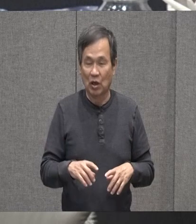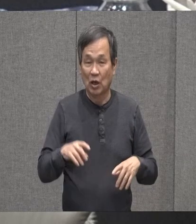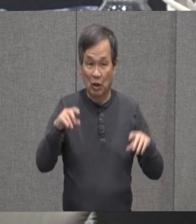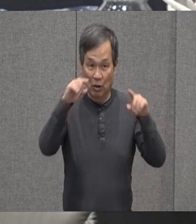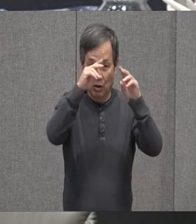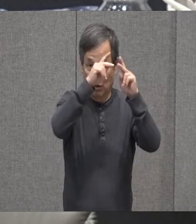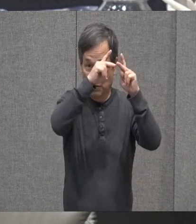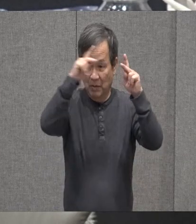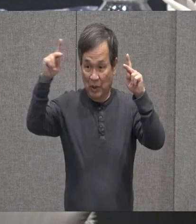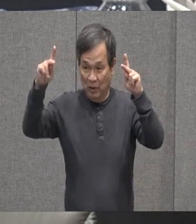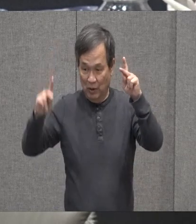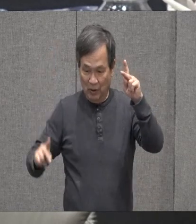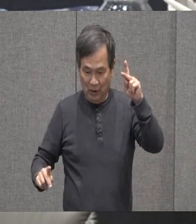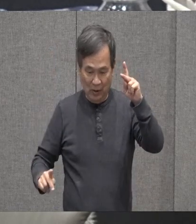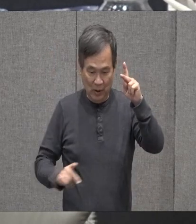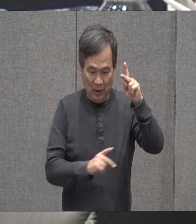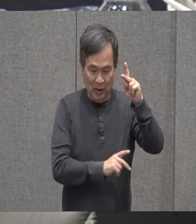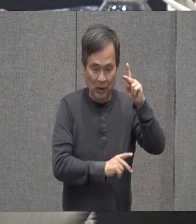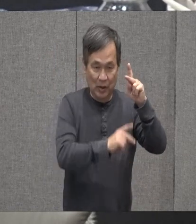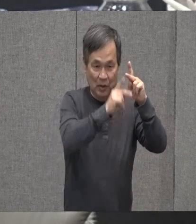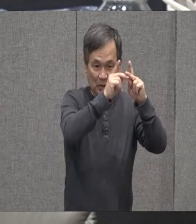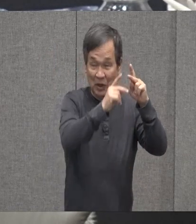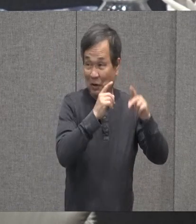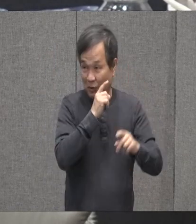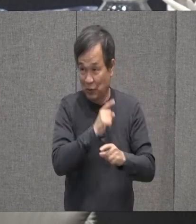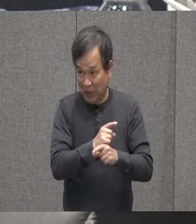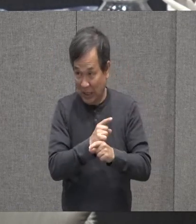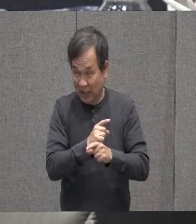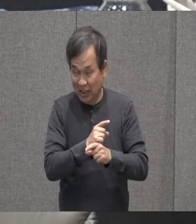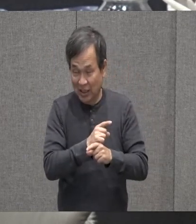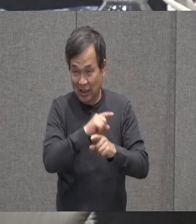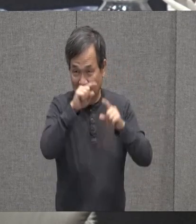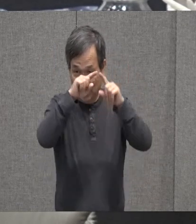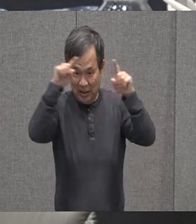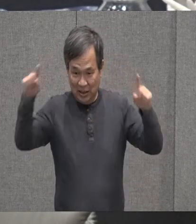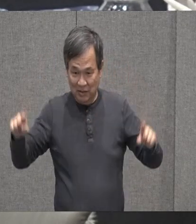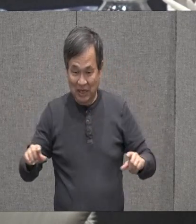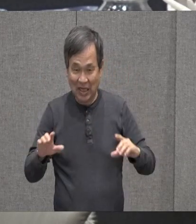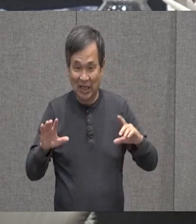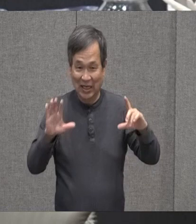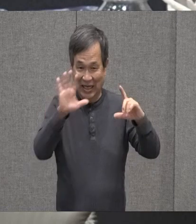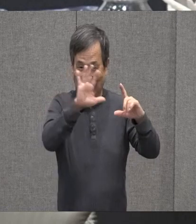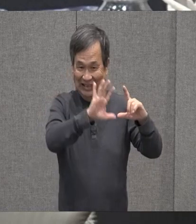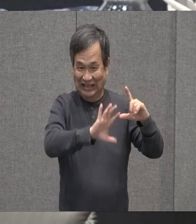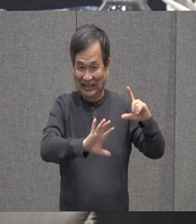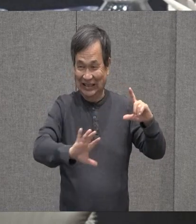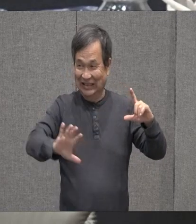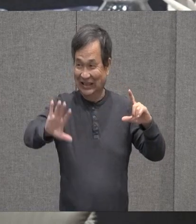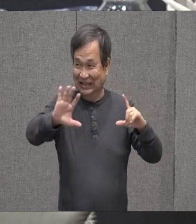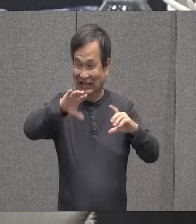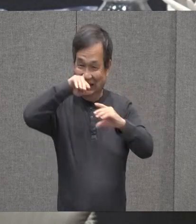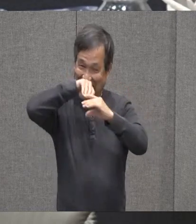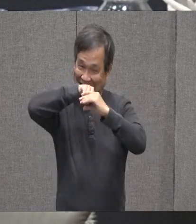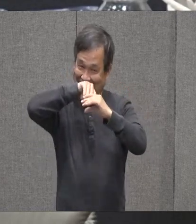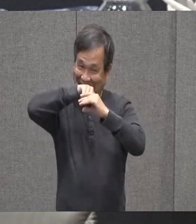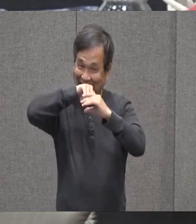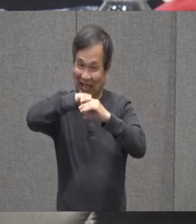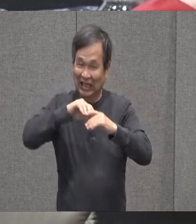Perimeter measures the length around a shape, this is about how much space is inside